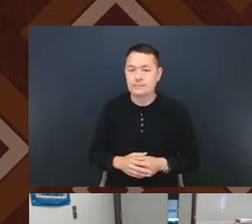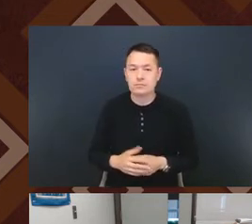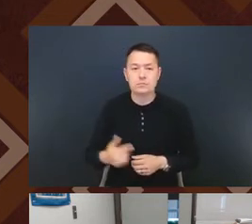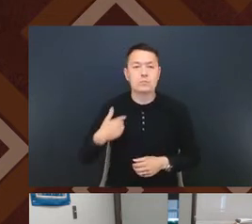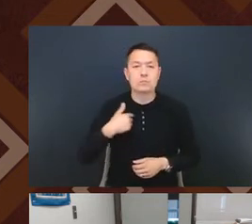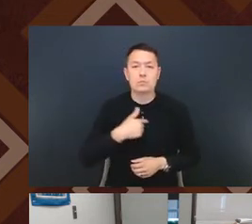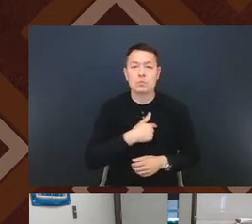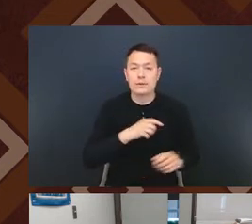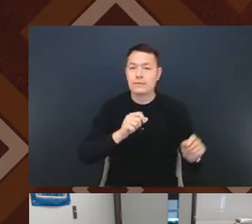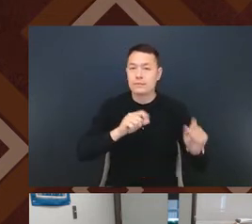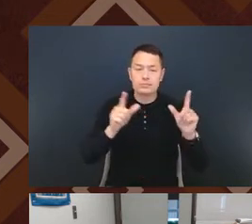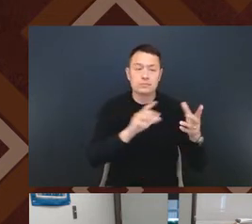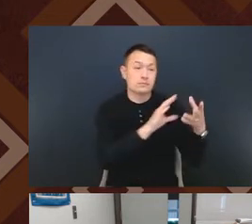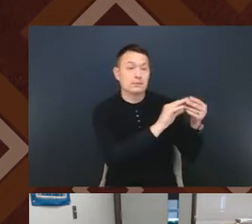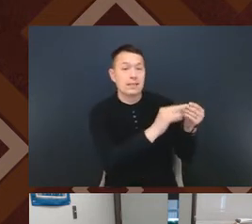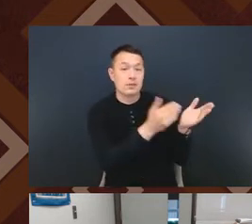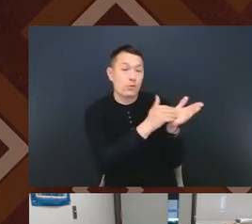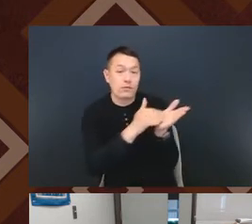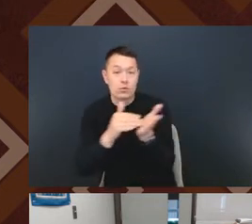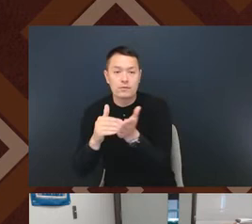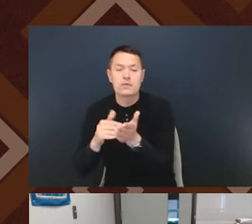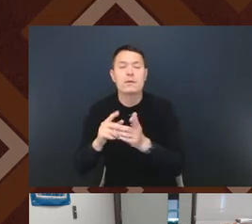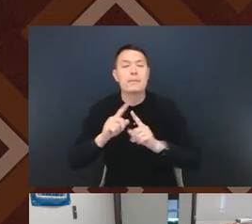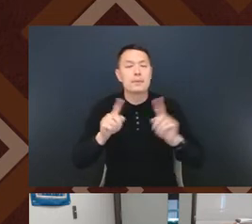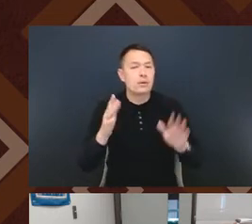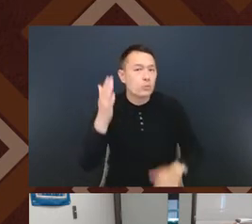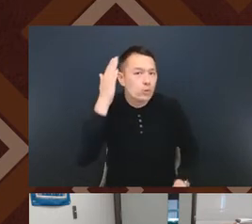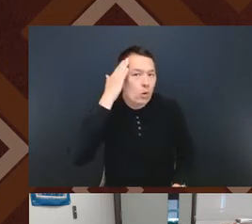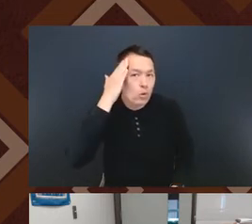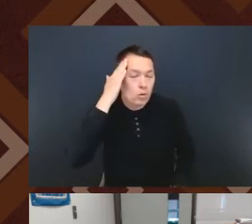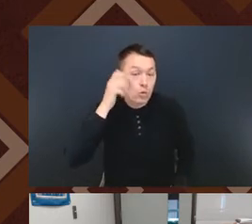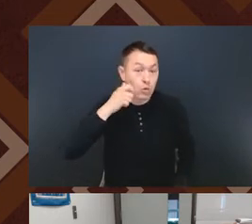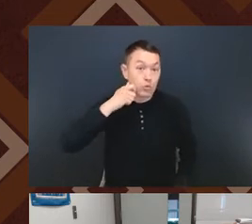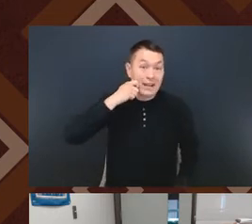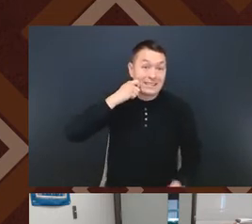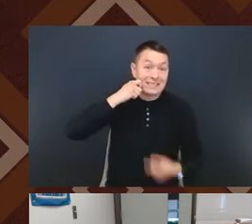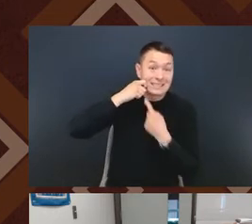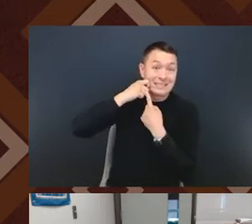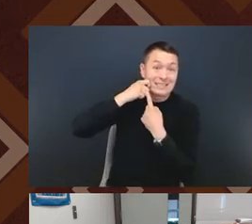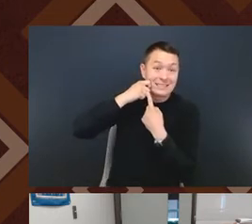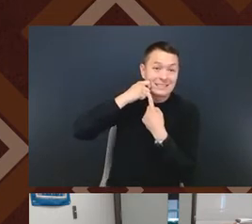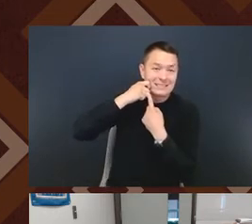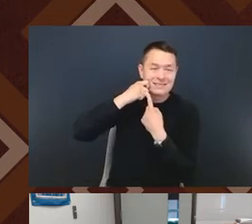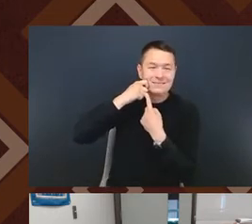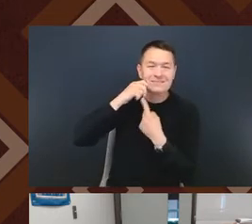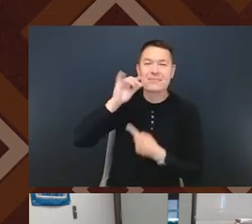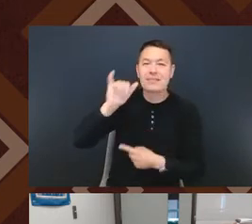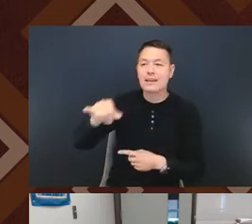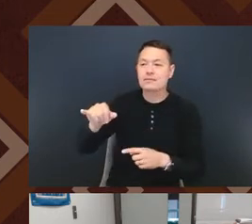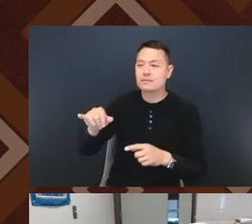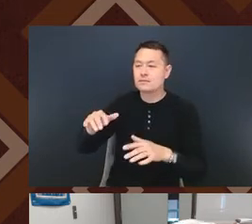But we know that that race is a social construct.